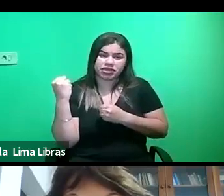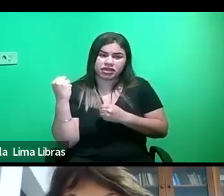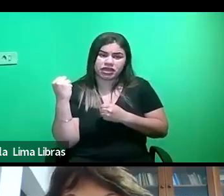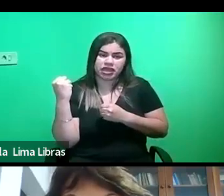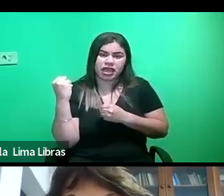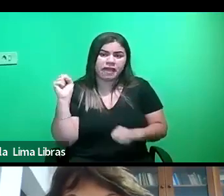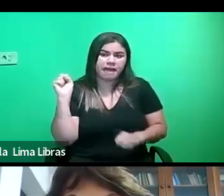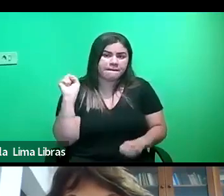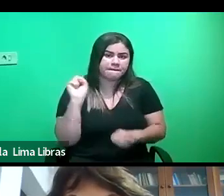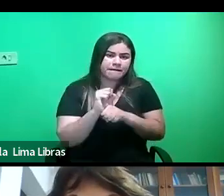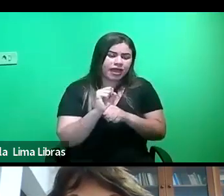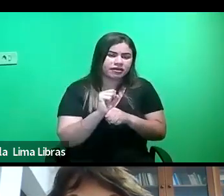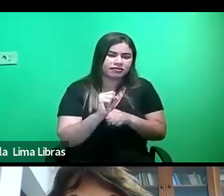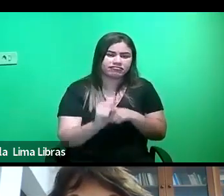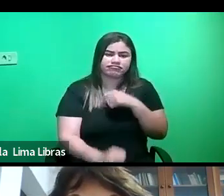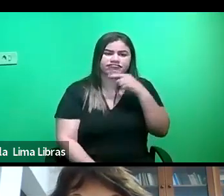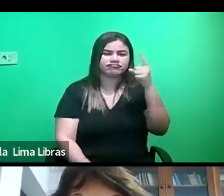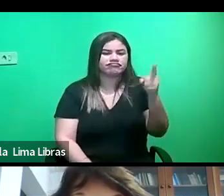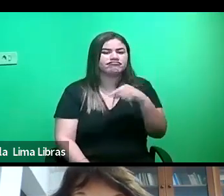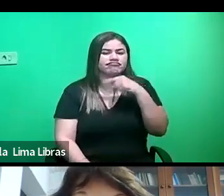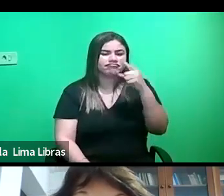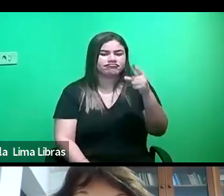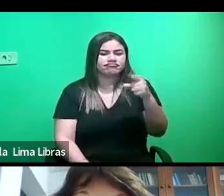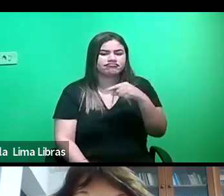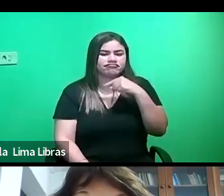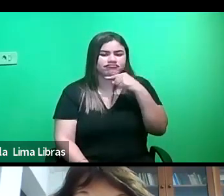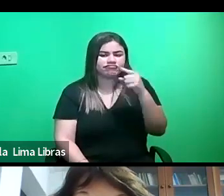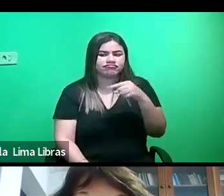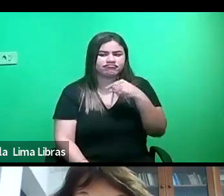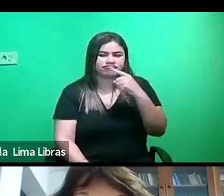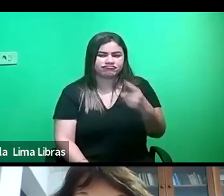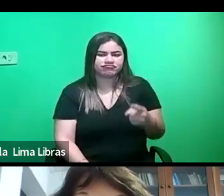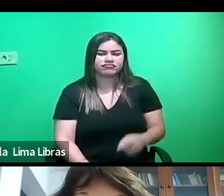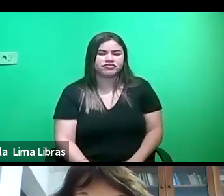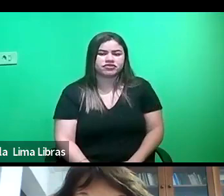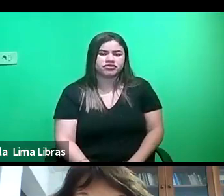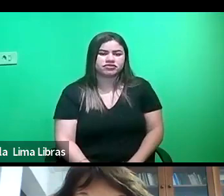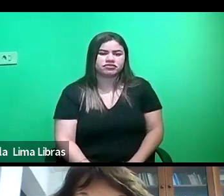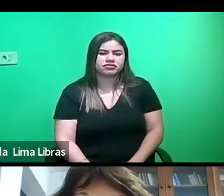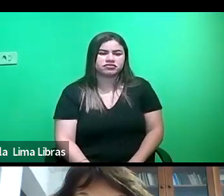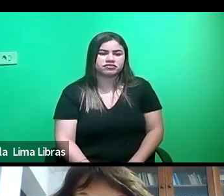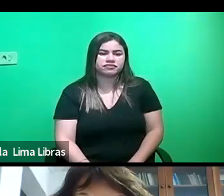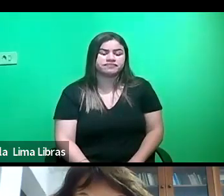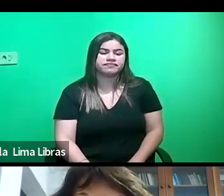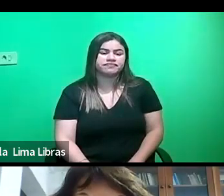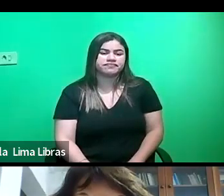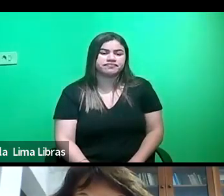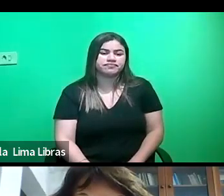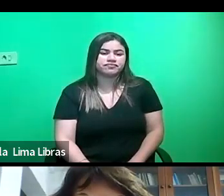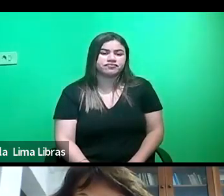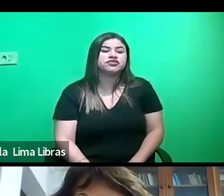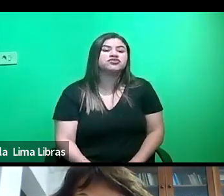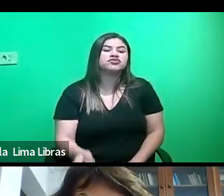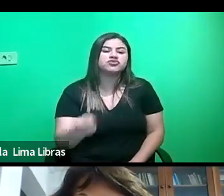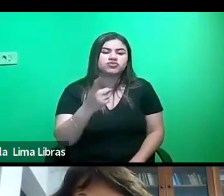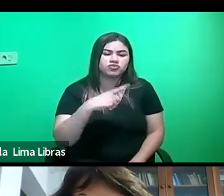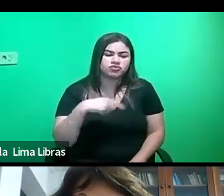force is irresistible irresistible. And we And we we are part of are part of that. We are part